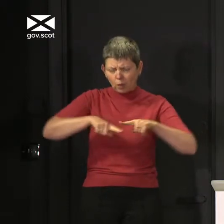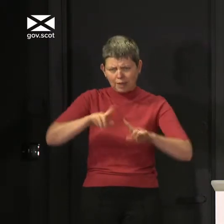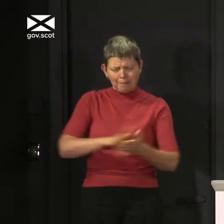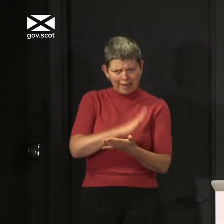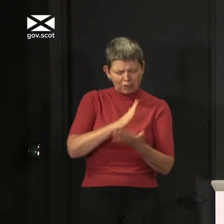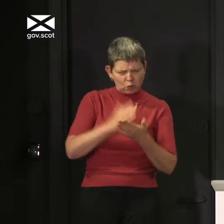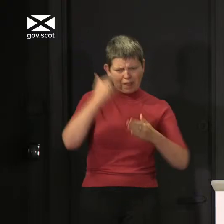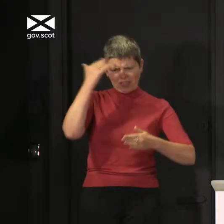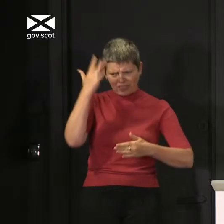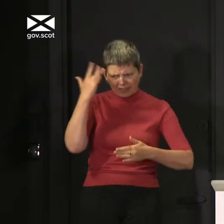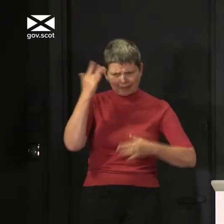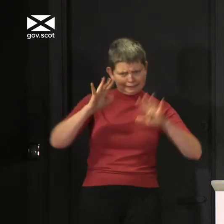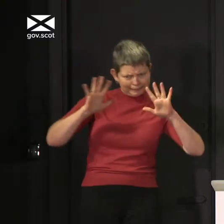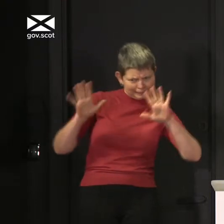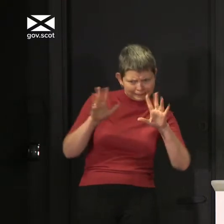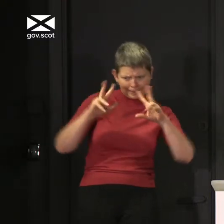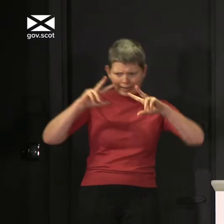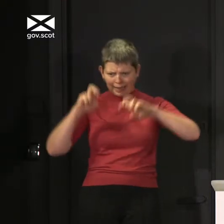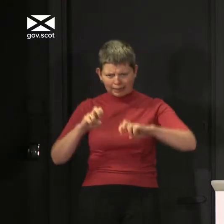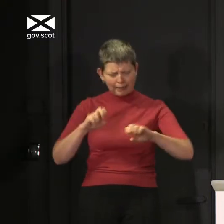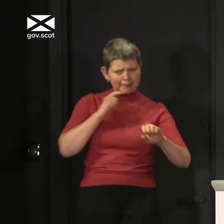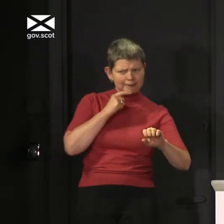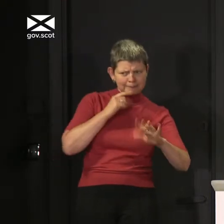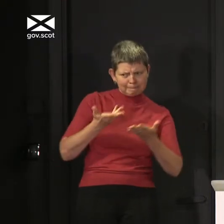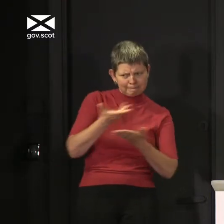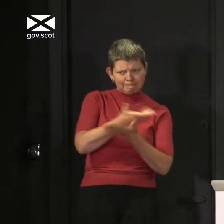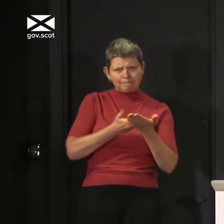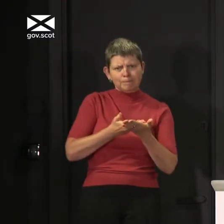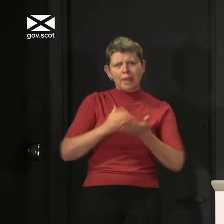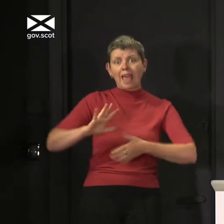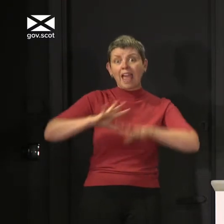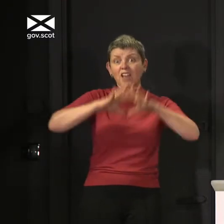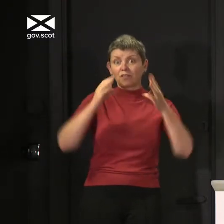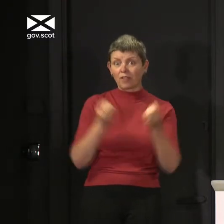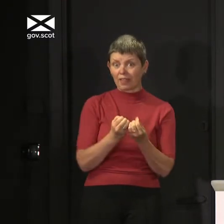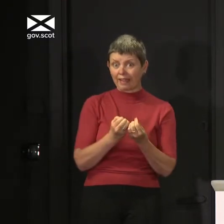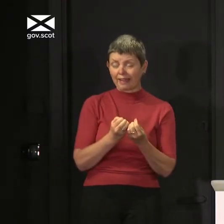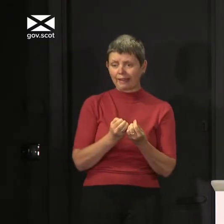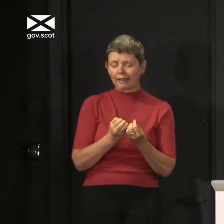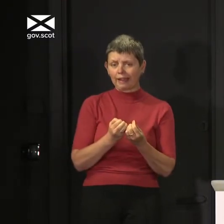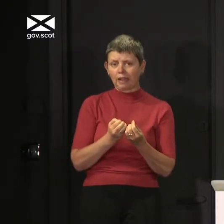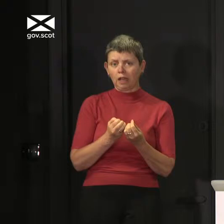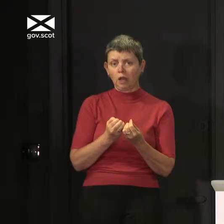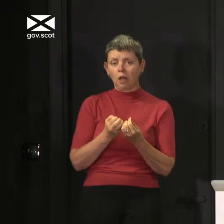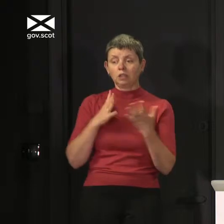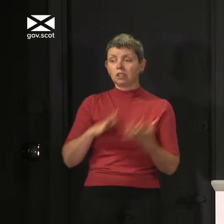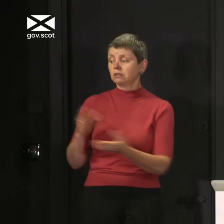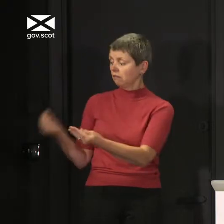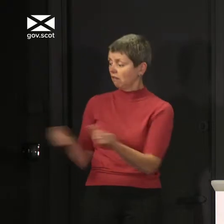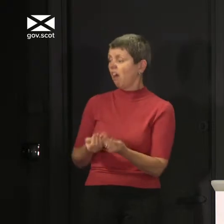all of these issues carefully and that we're not taking any of these issues in a careless